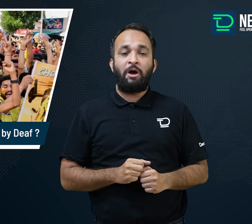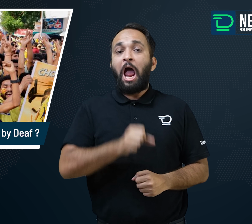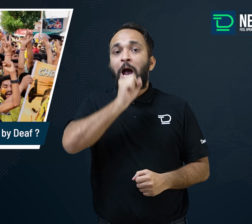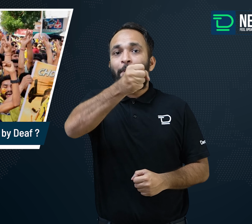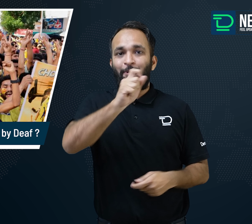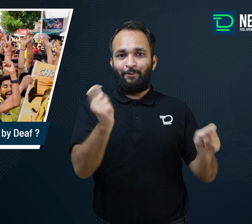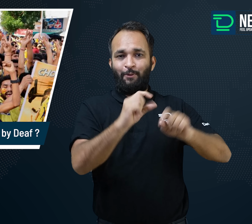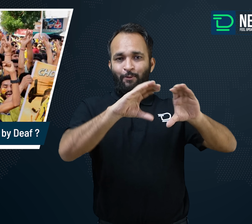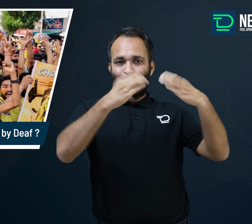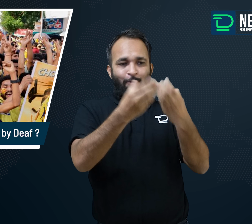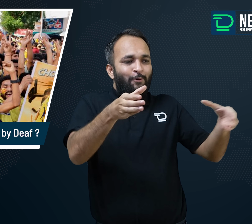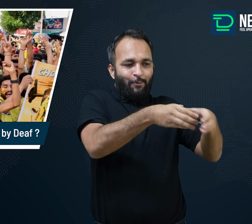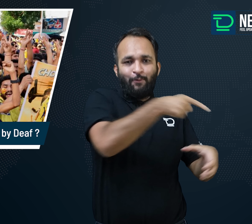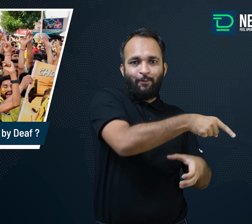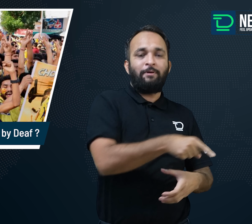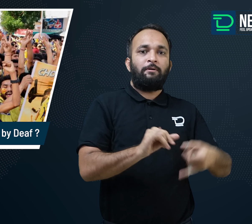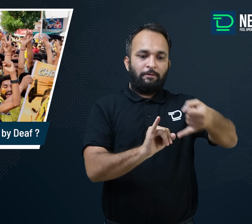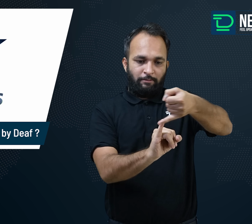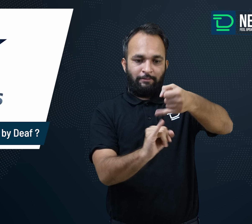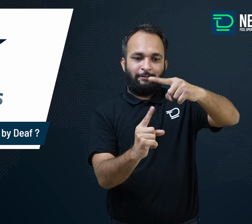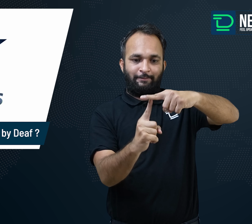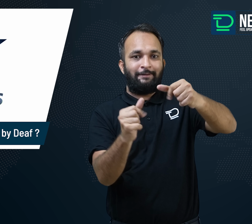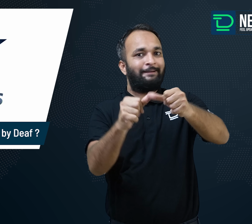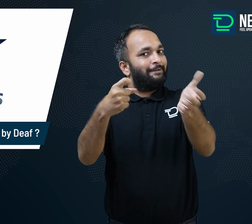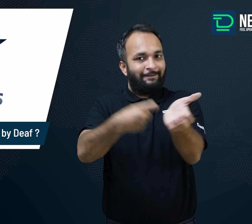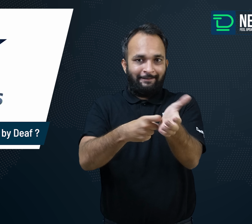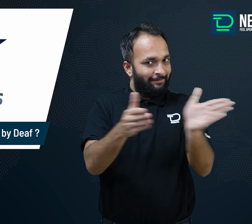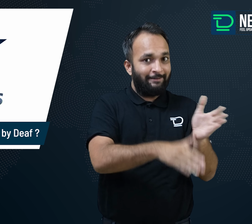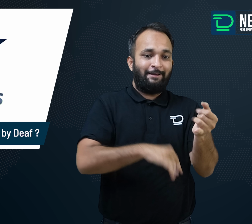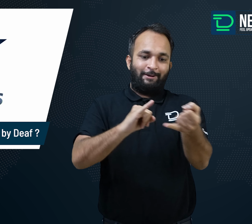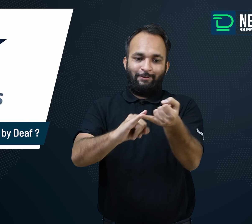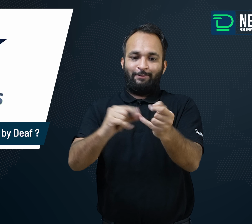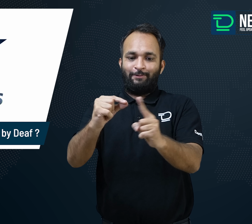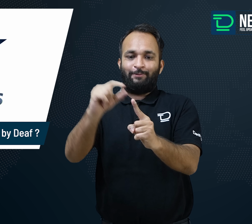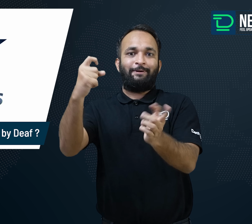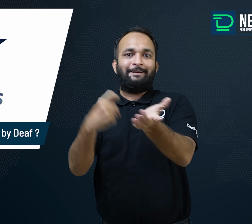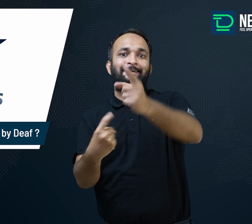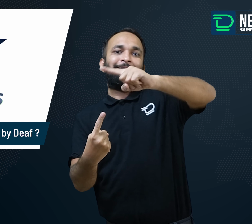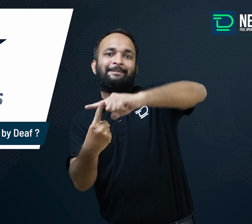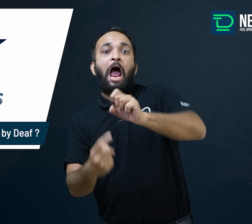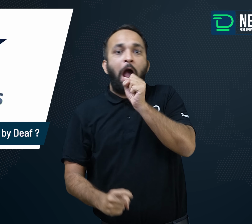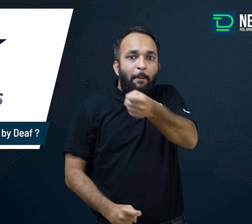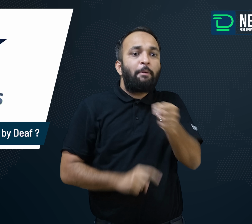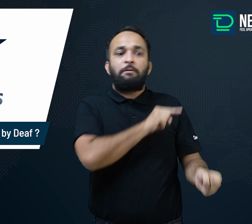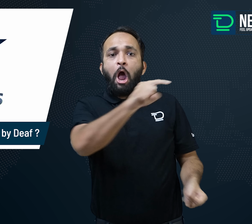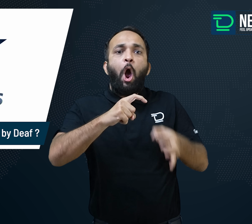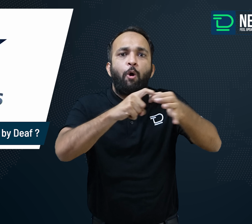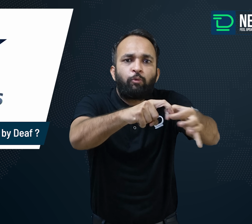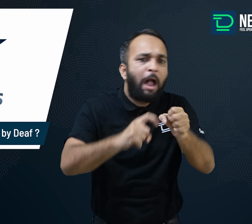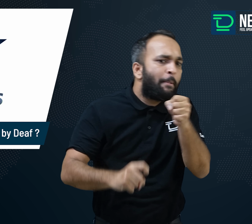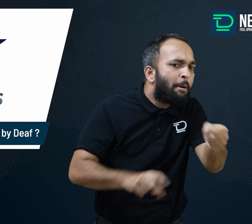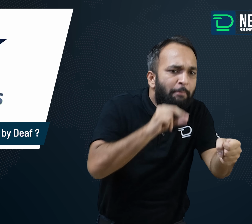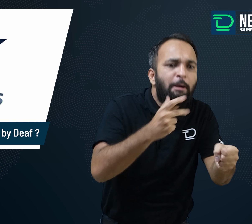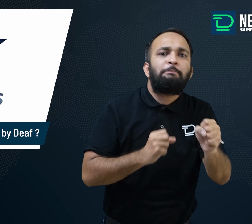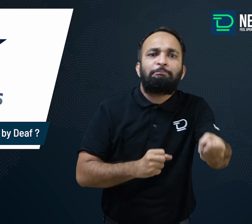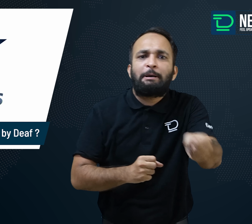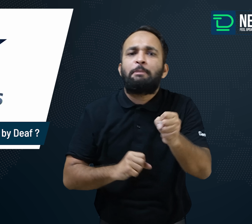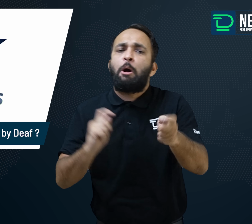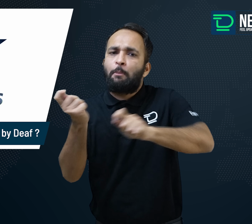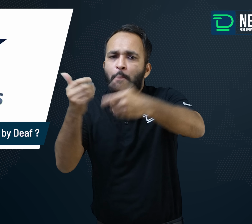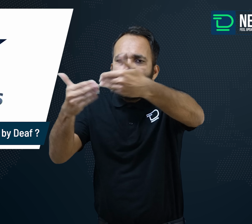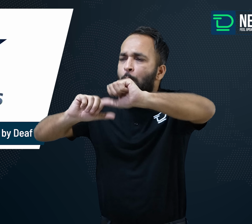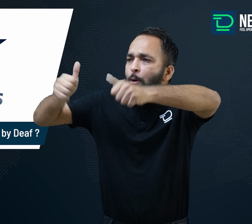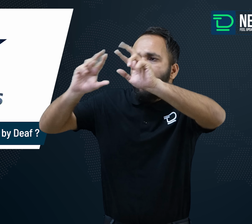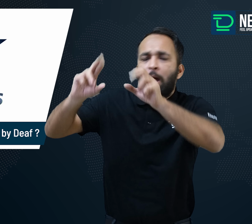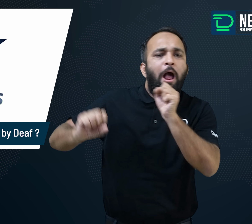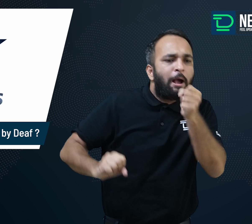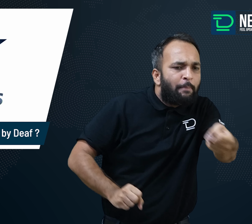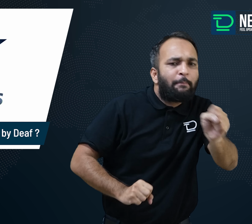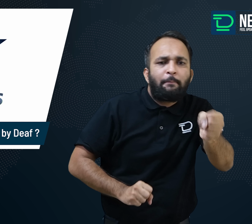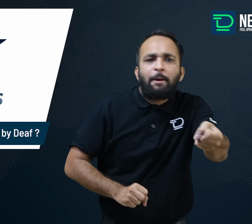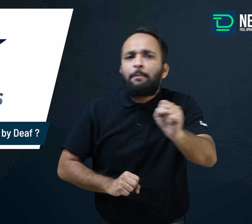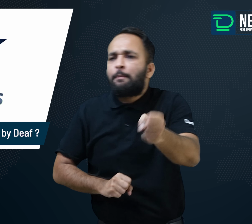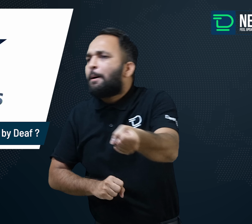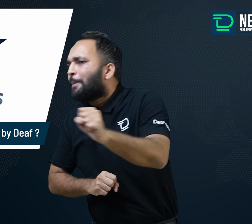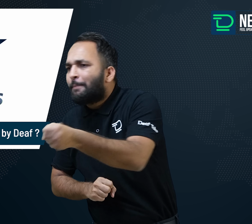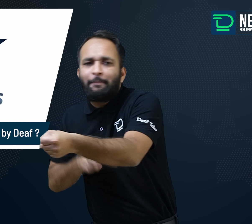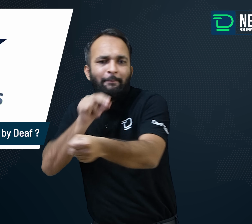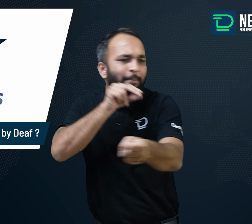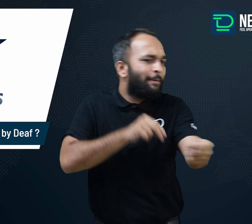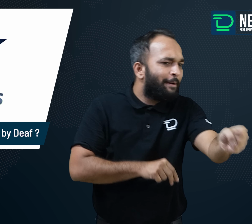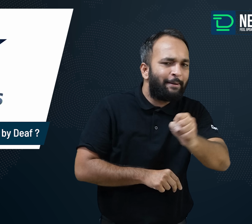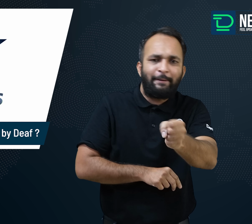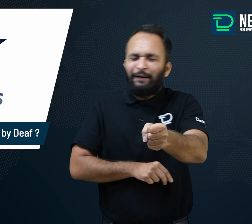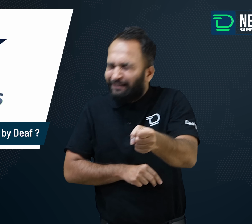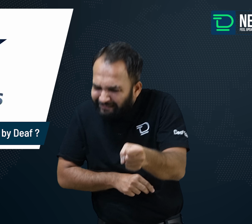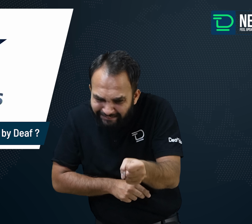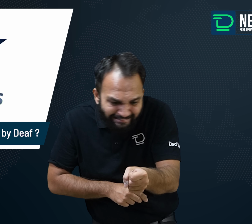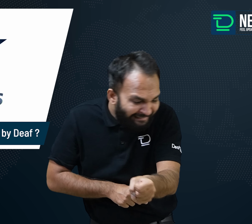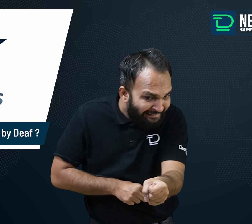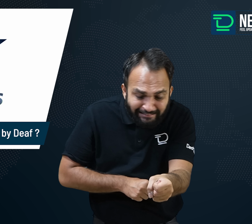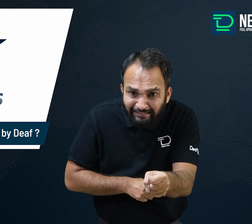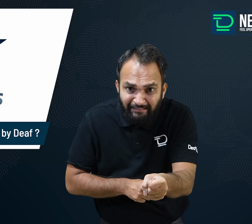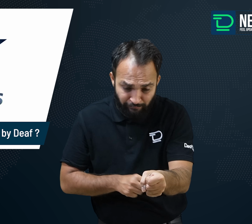Star sports channel interviewing the crowd in the stadium about the match.